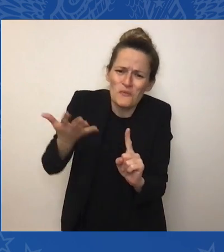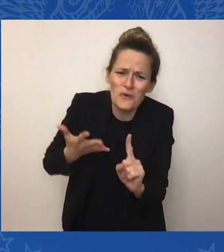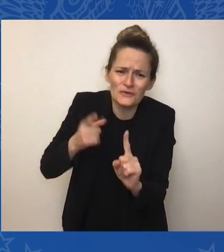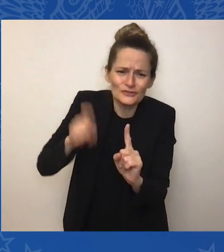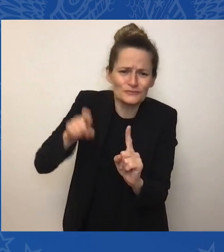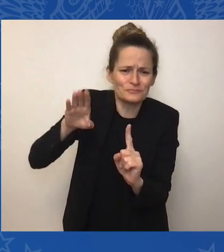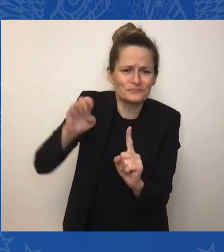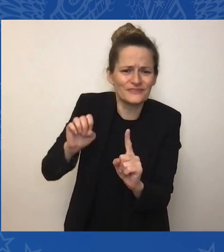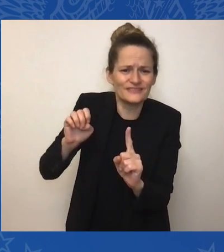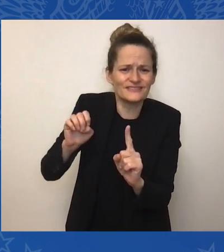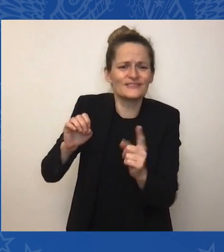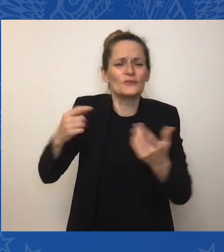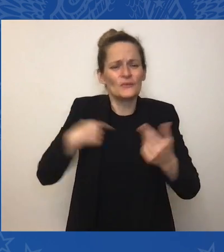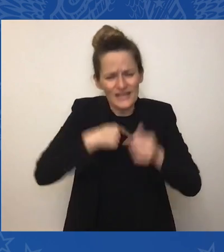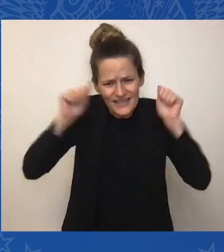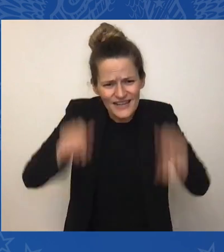You and I acted as "We the People"